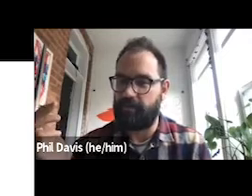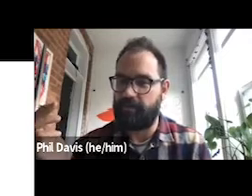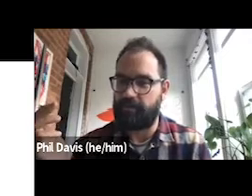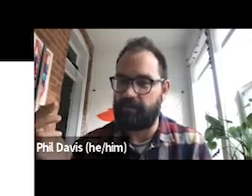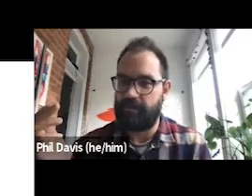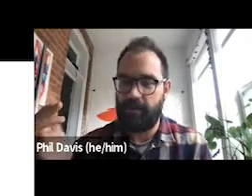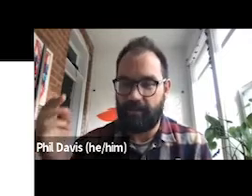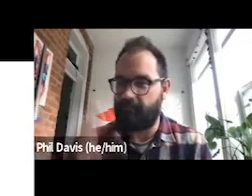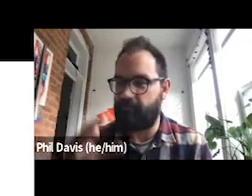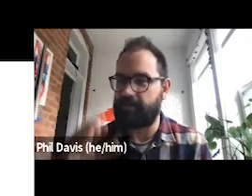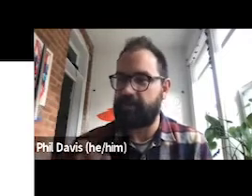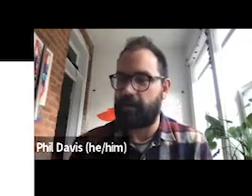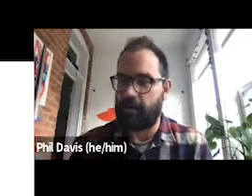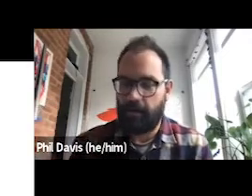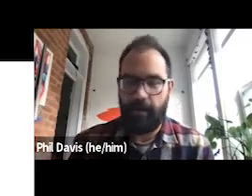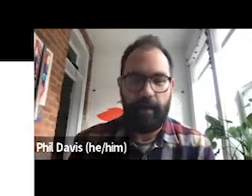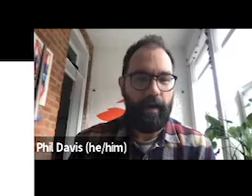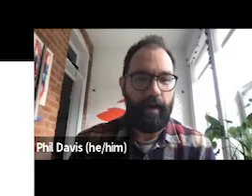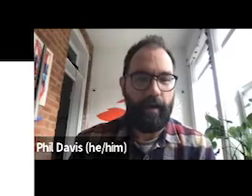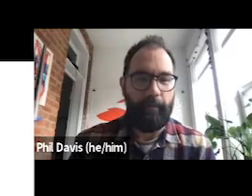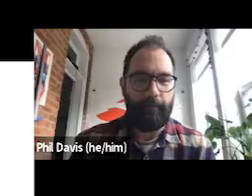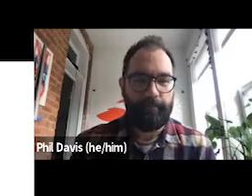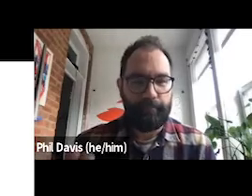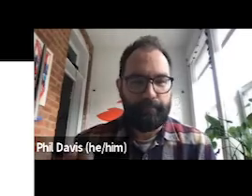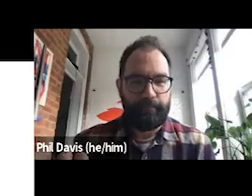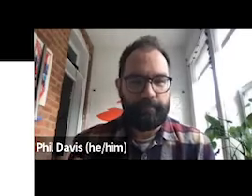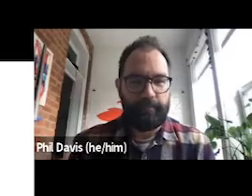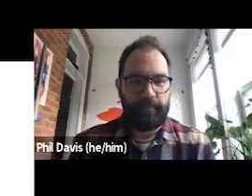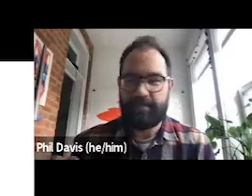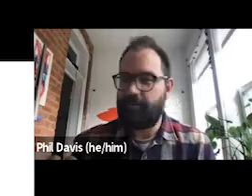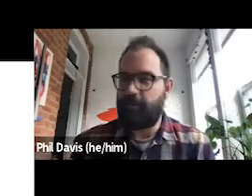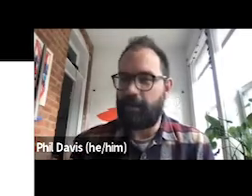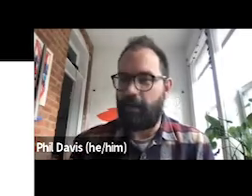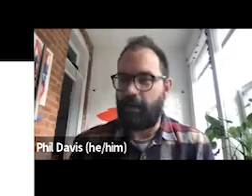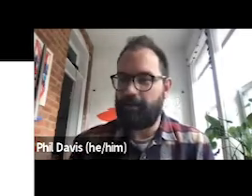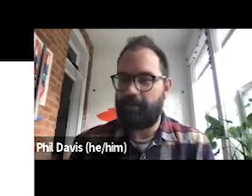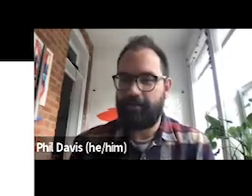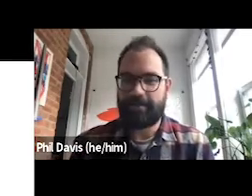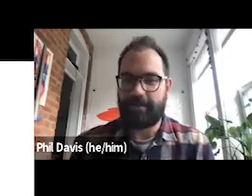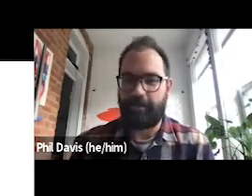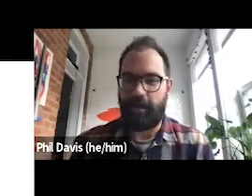countries the first year. This is who we are.